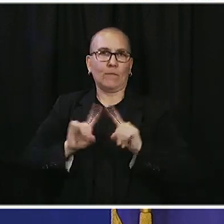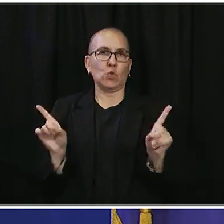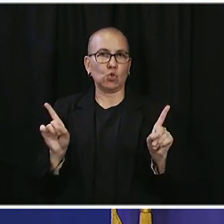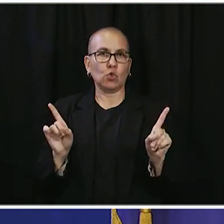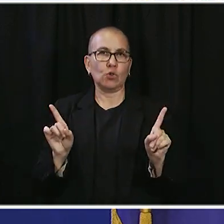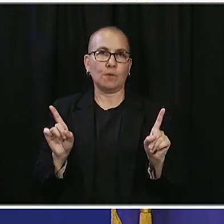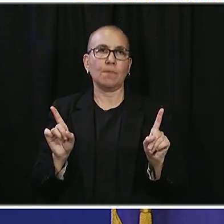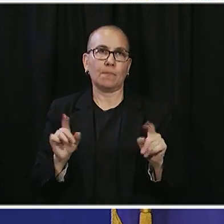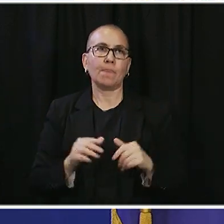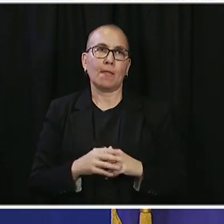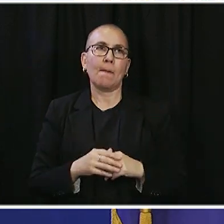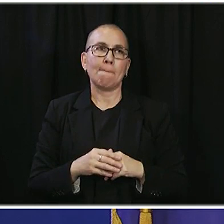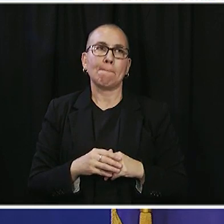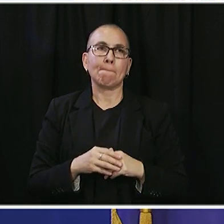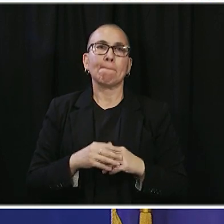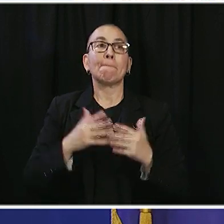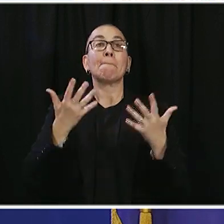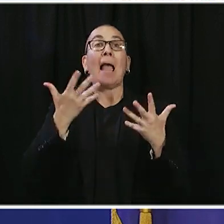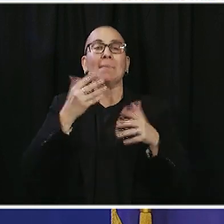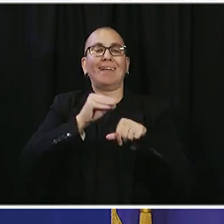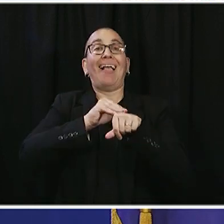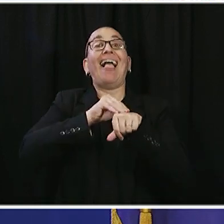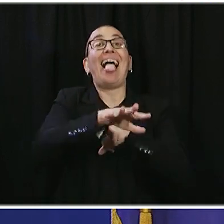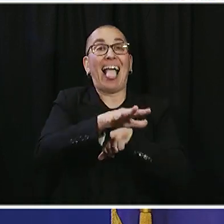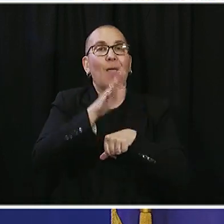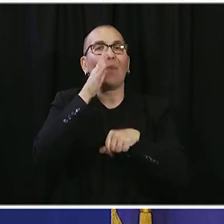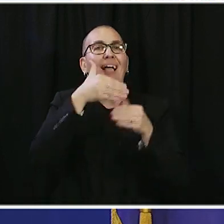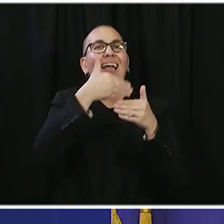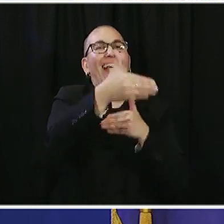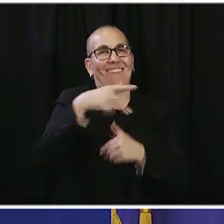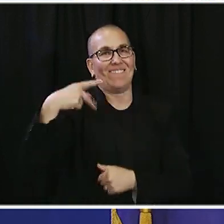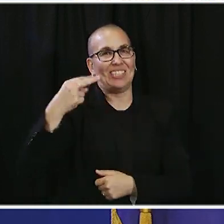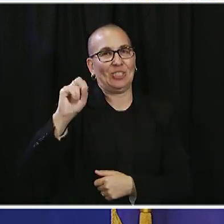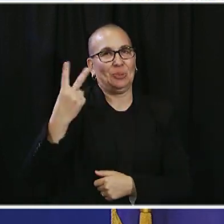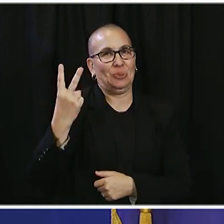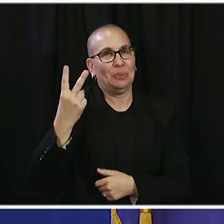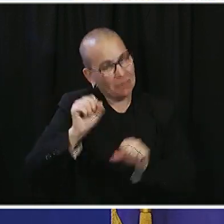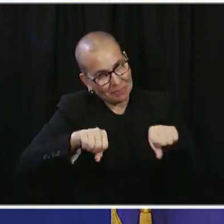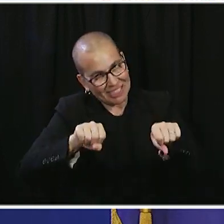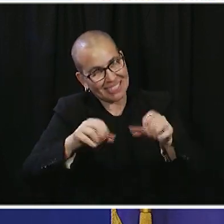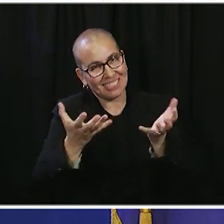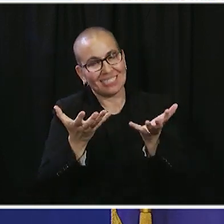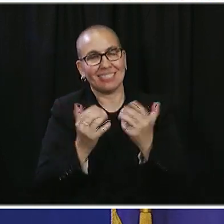CALL I HAD WITH WHOLE LOGIC PAN THEY ARE THIS MORNING, JUST CANDIDLY, AND EVERYBODY'S A LITTLE CAUTIOUS ABOUT TALKING